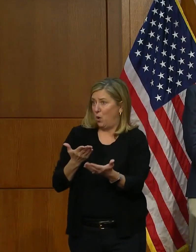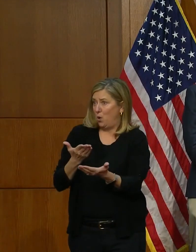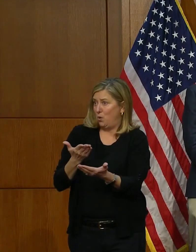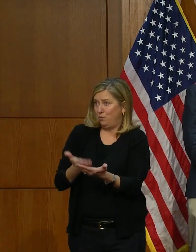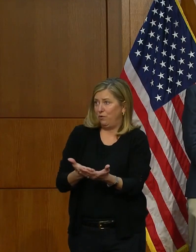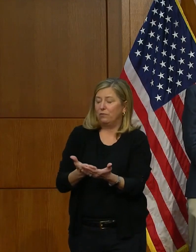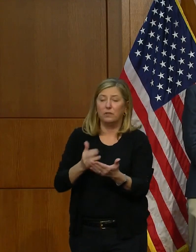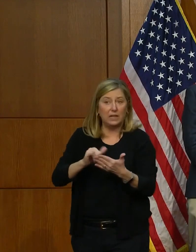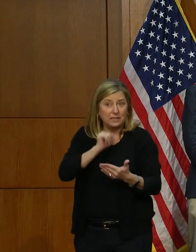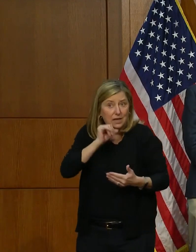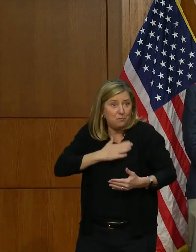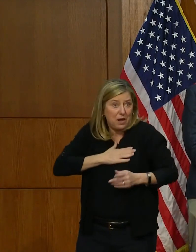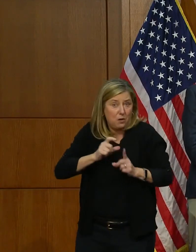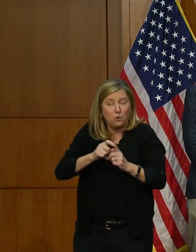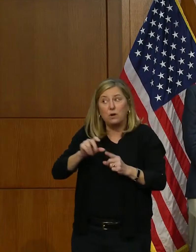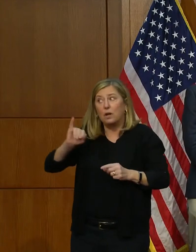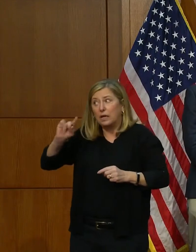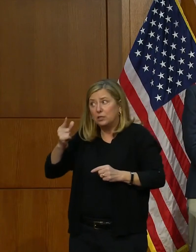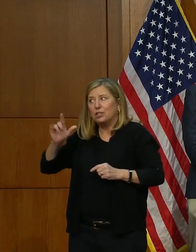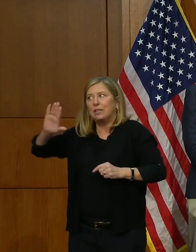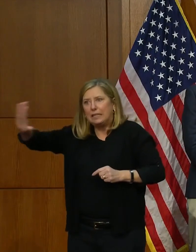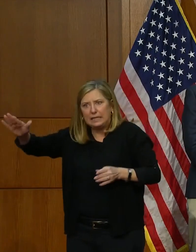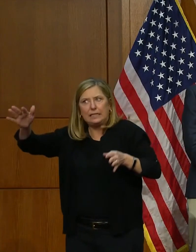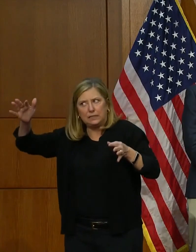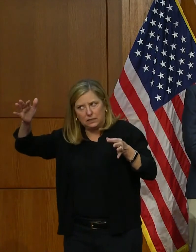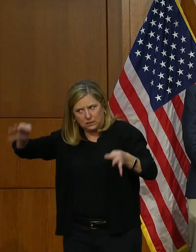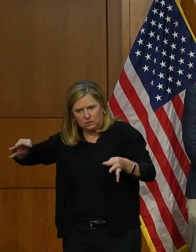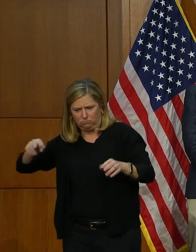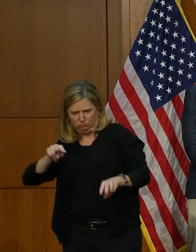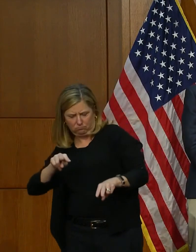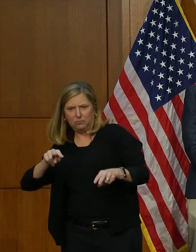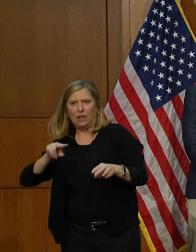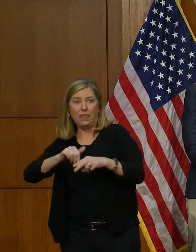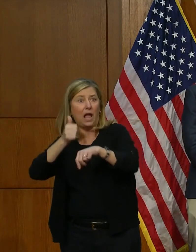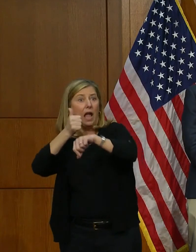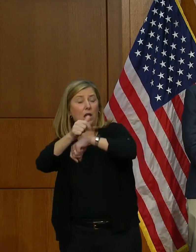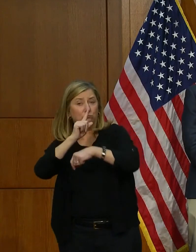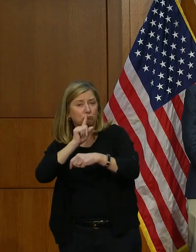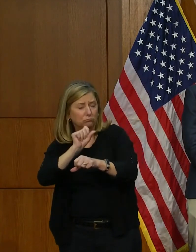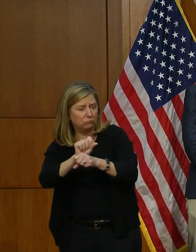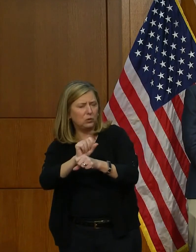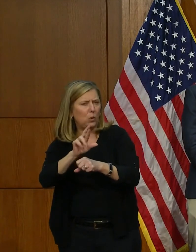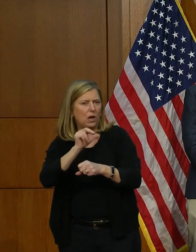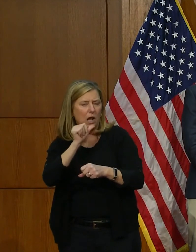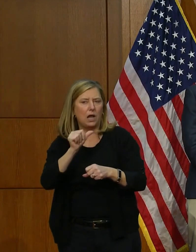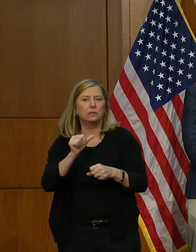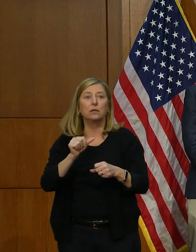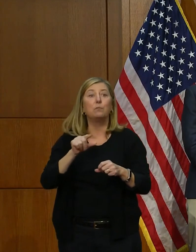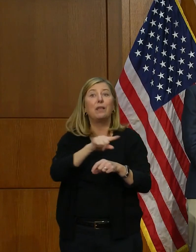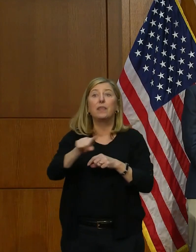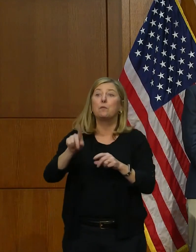CLAIMS. IT'S NOT MY WORD. THAT'S. INSPECTOR GENERAL'S JOB